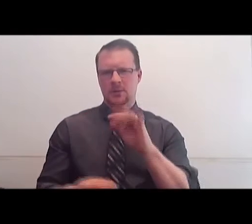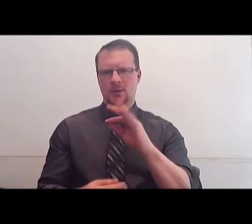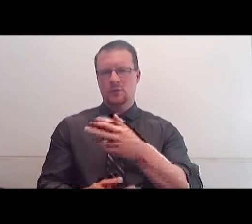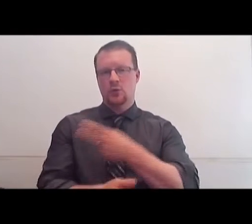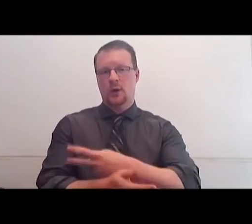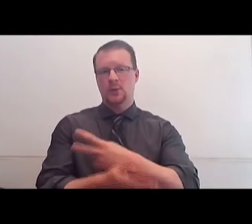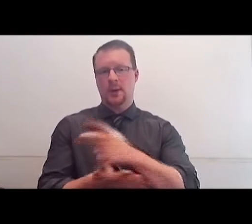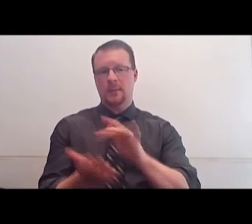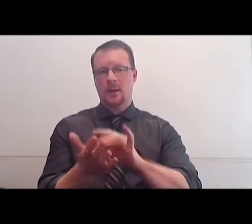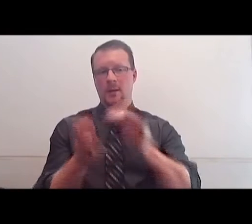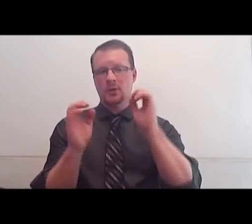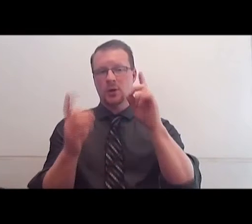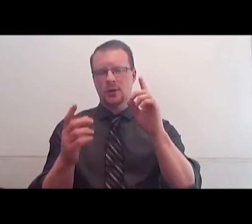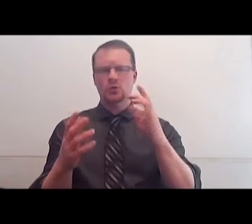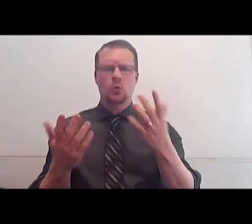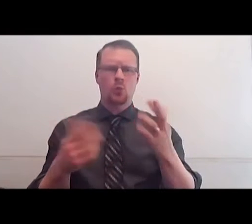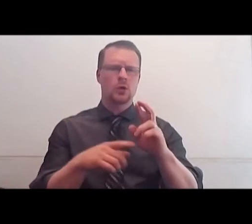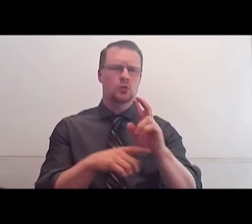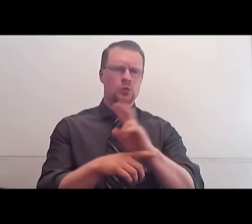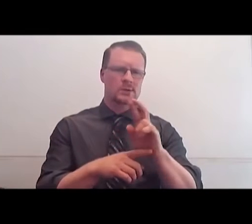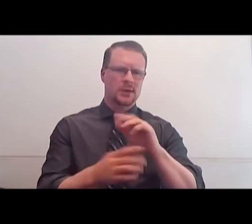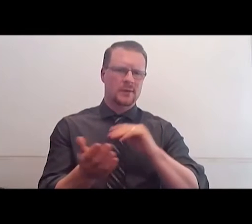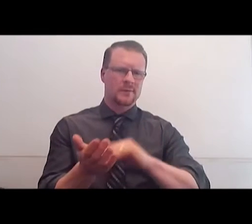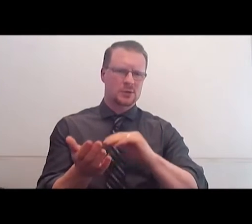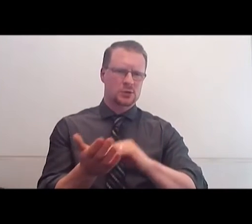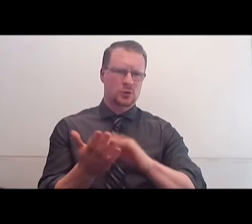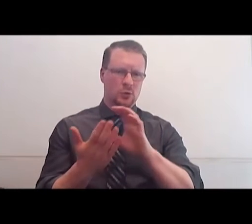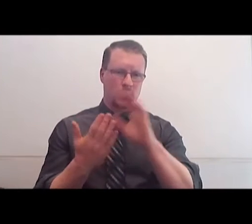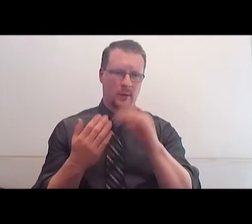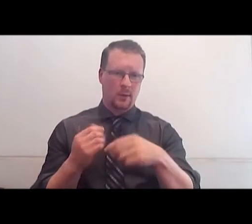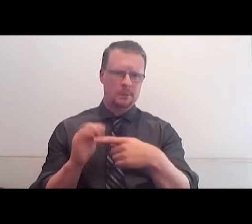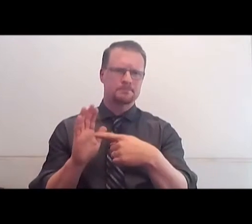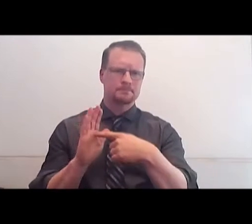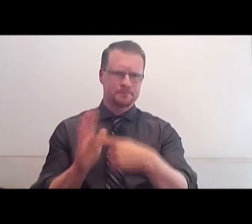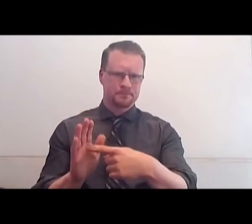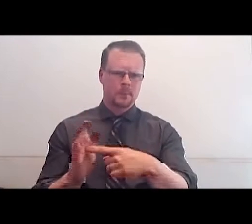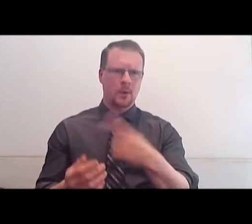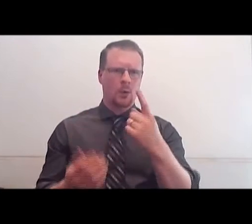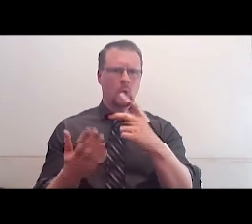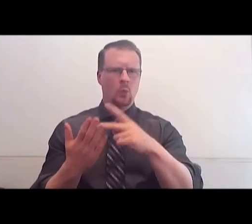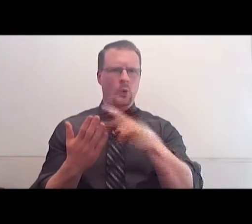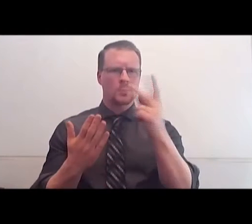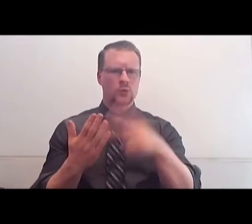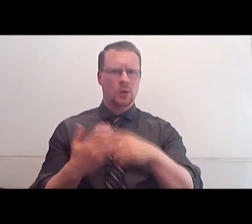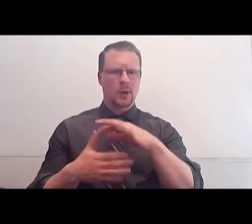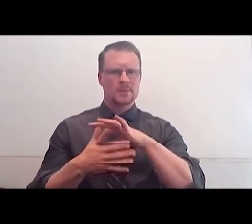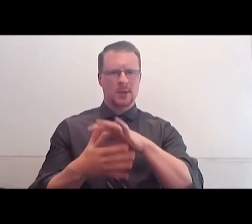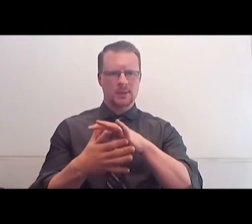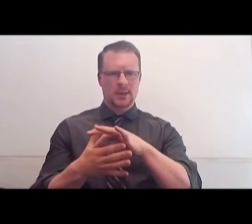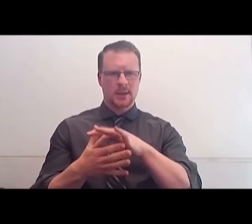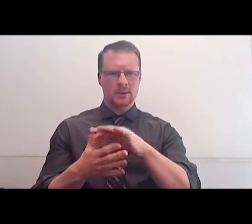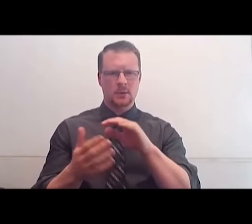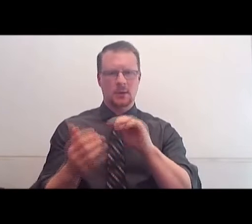One of the few examples of graduate medical education or residency curriculum is one program